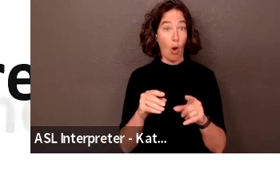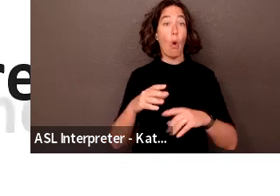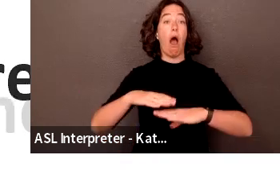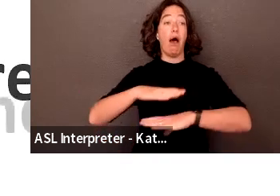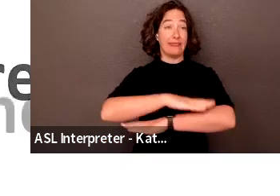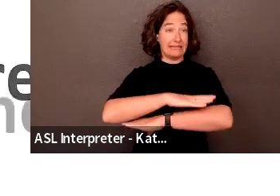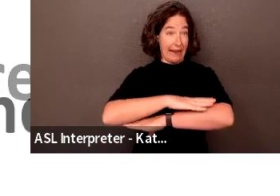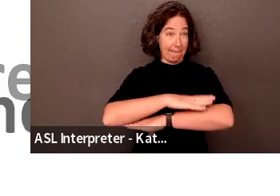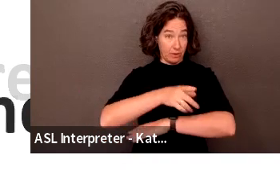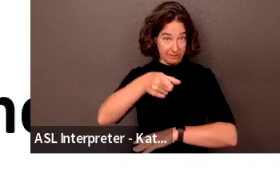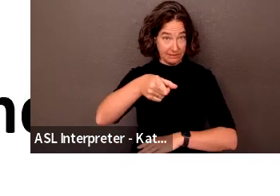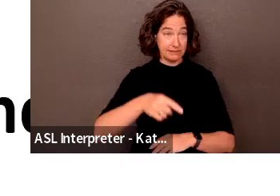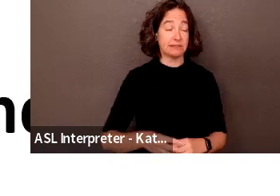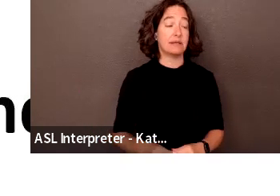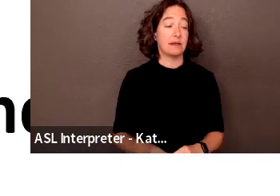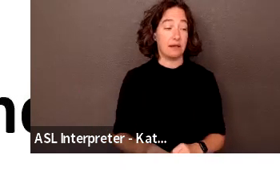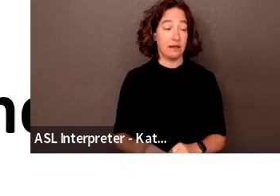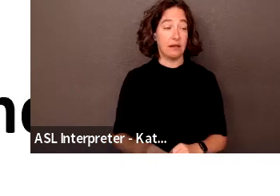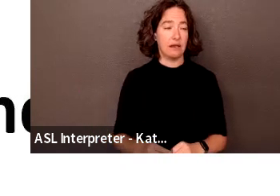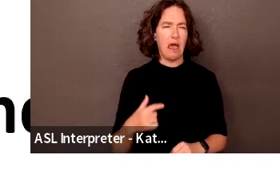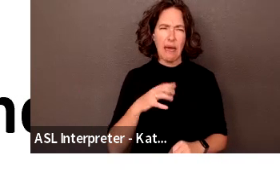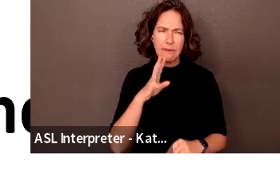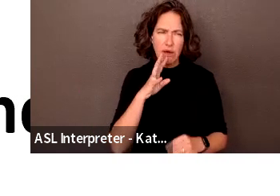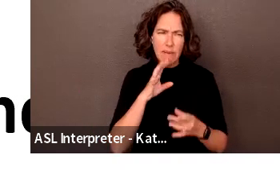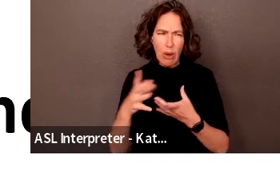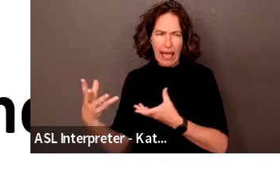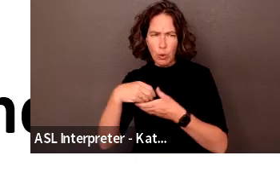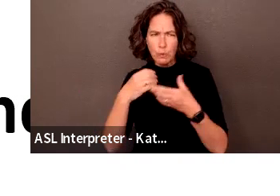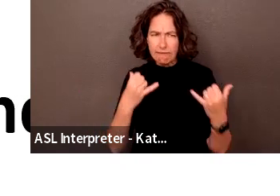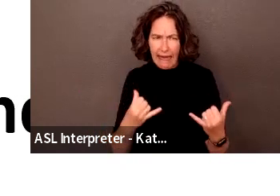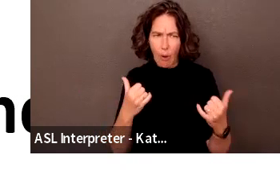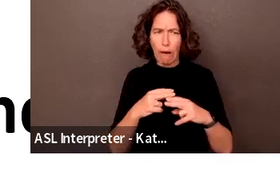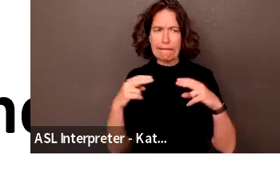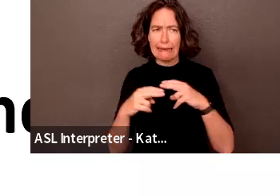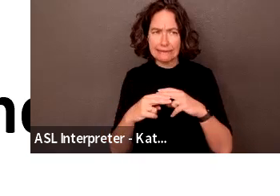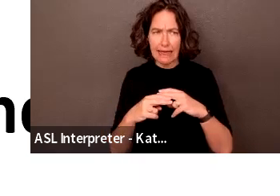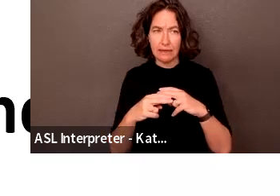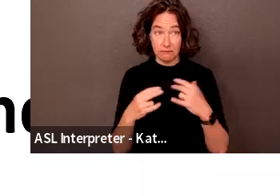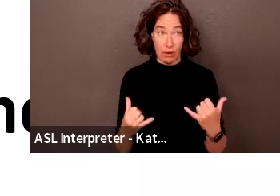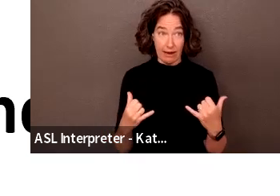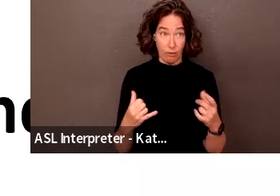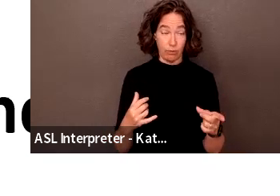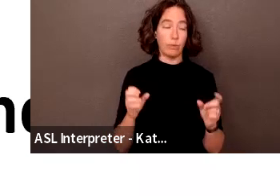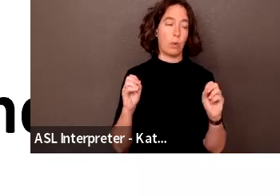some inclusive meeting practices because we are hybrid -- sorry. First